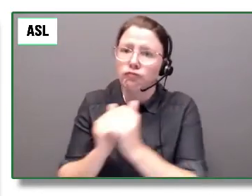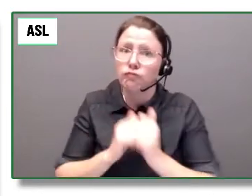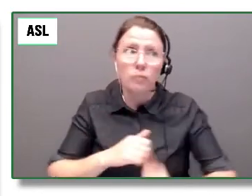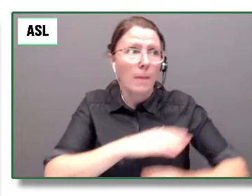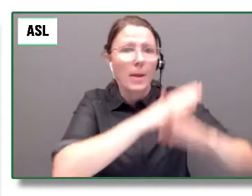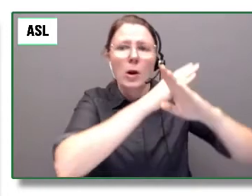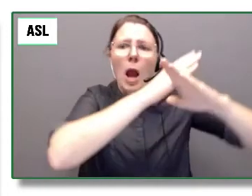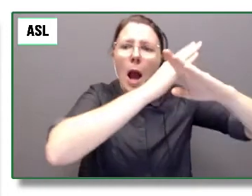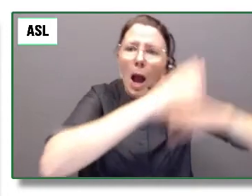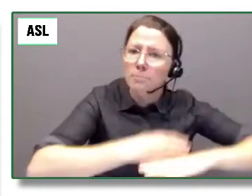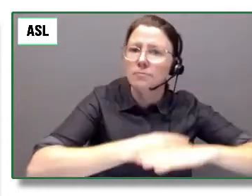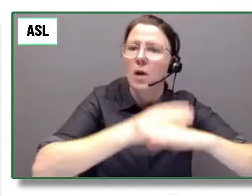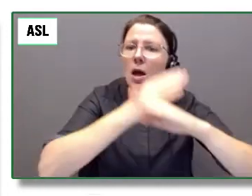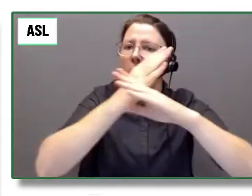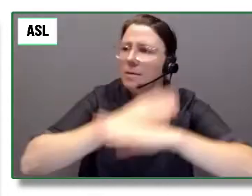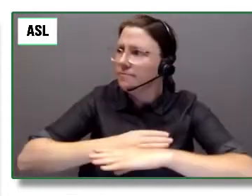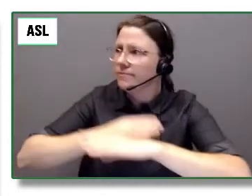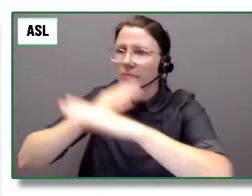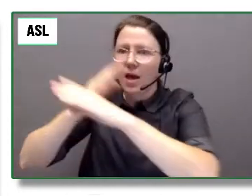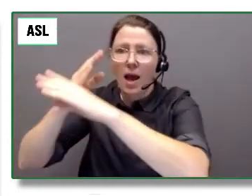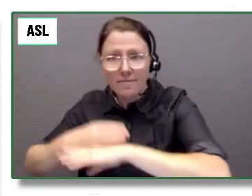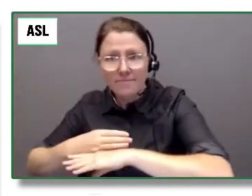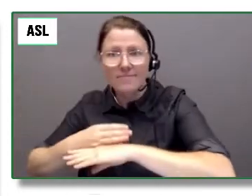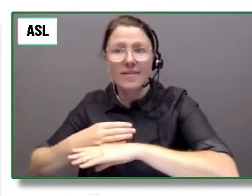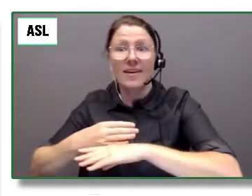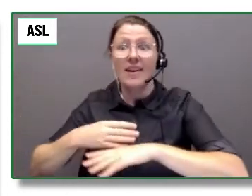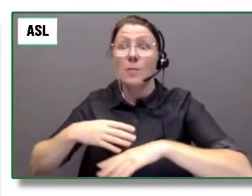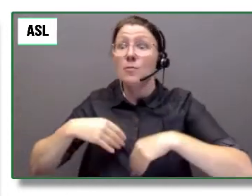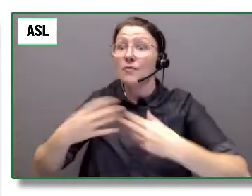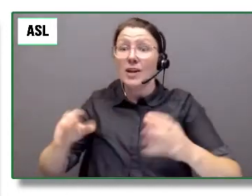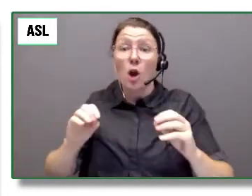more exciting opportunities to be involved but we're also paving the way